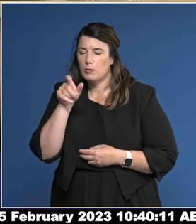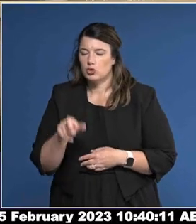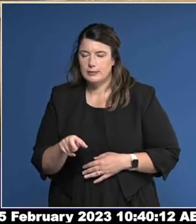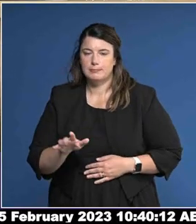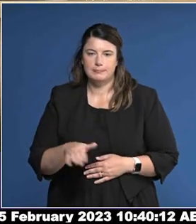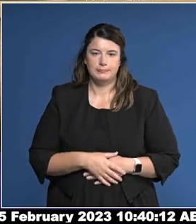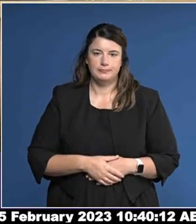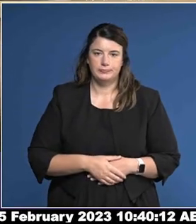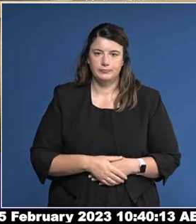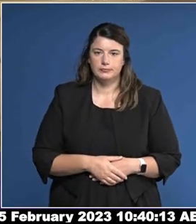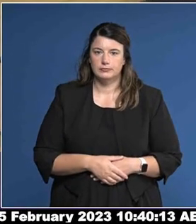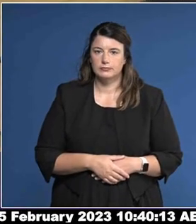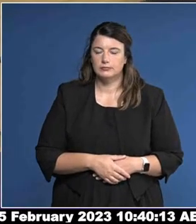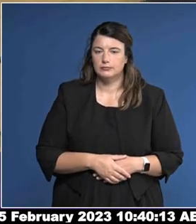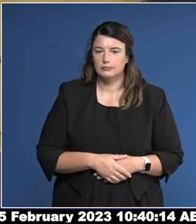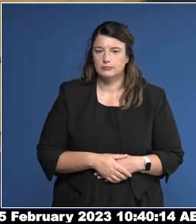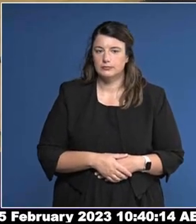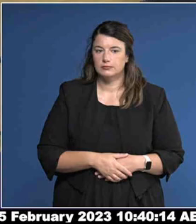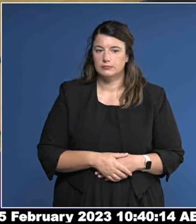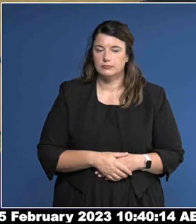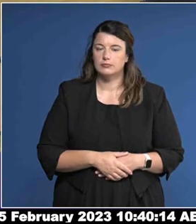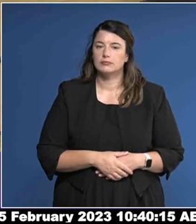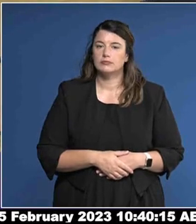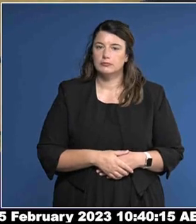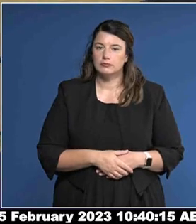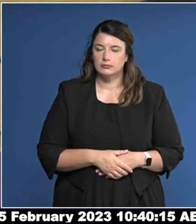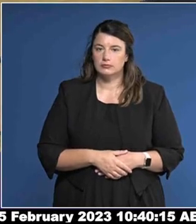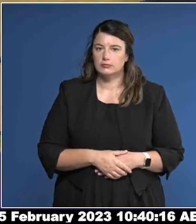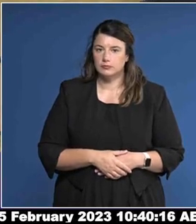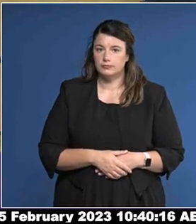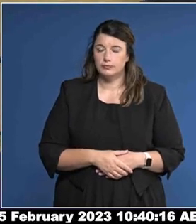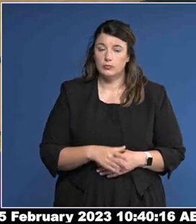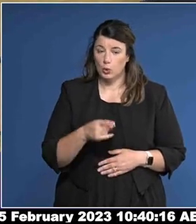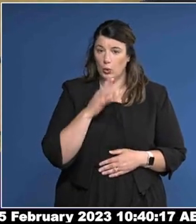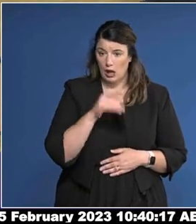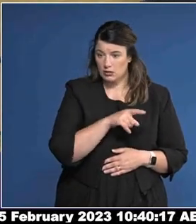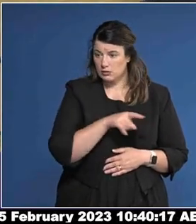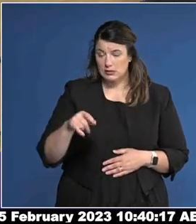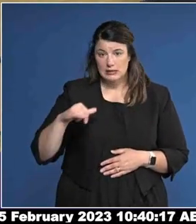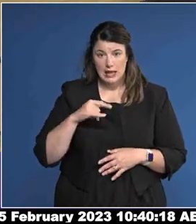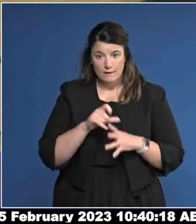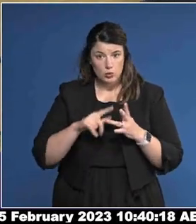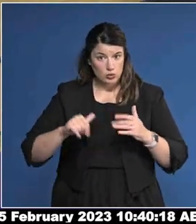In terms of the training that you require employees to undergo, is that training - is